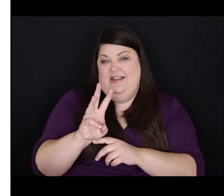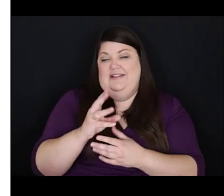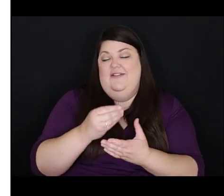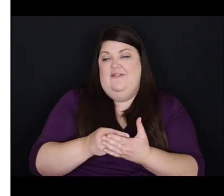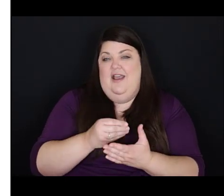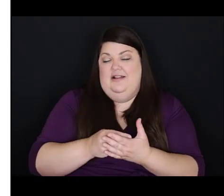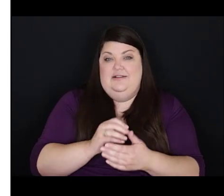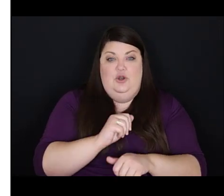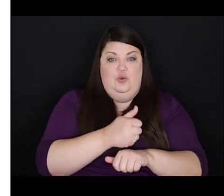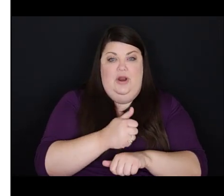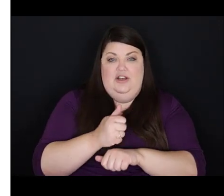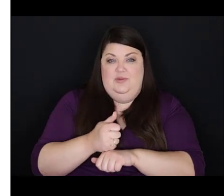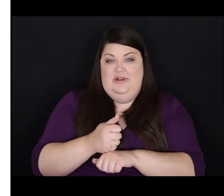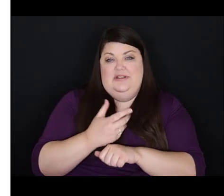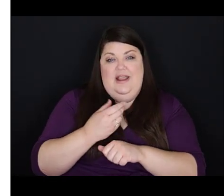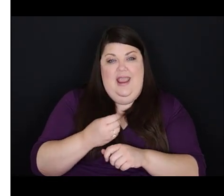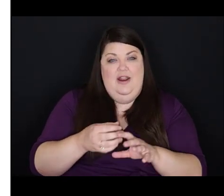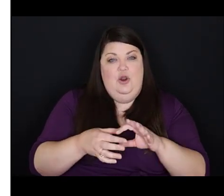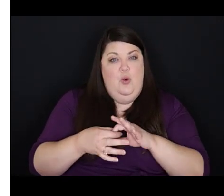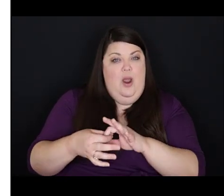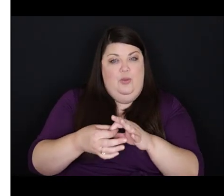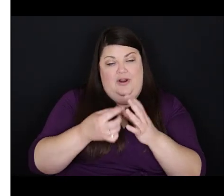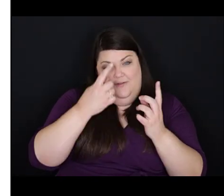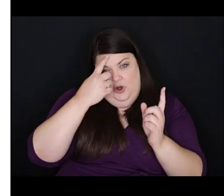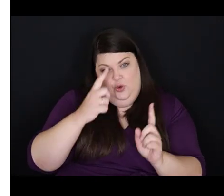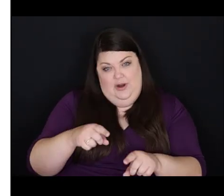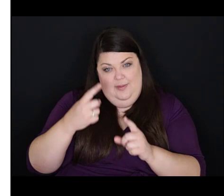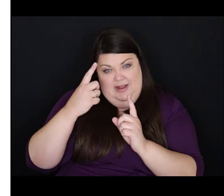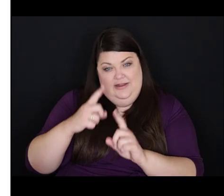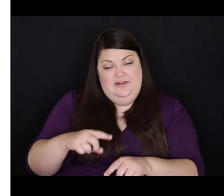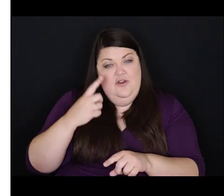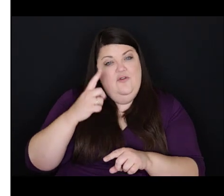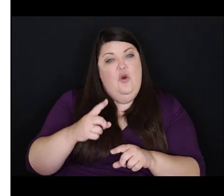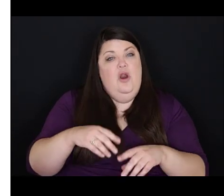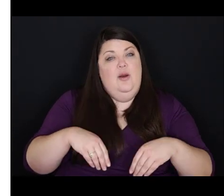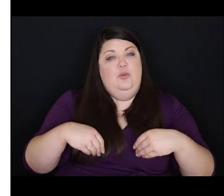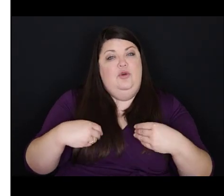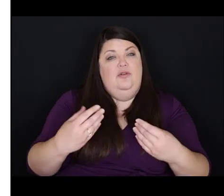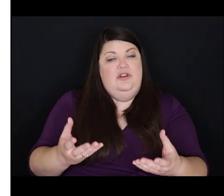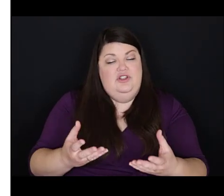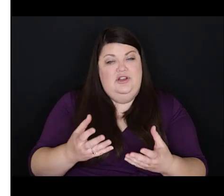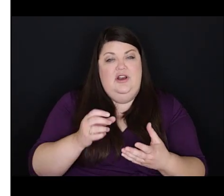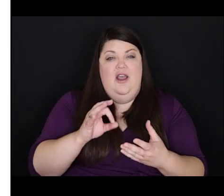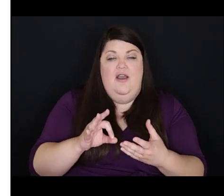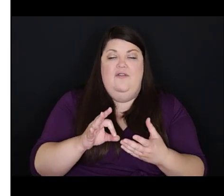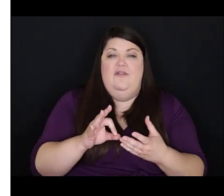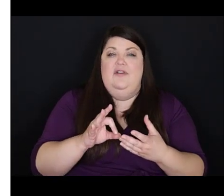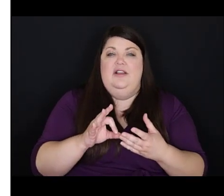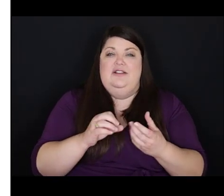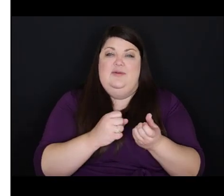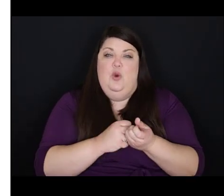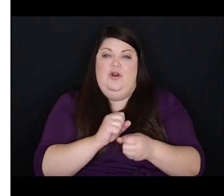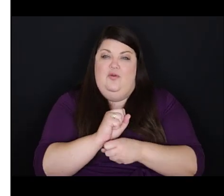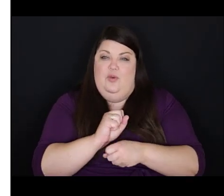and Cooperative Agreements for the Provision of Supported Employment Services, taken from the ICR.